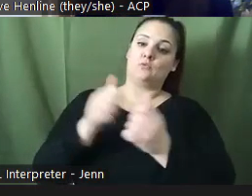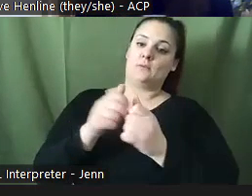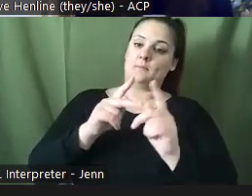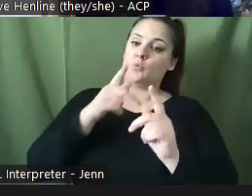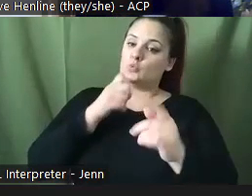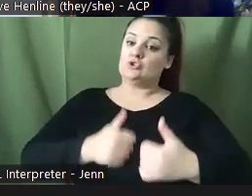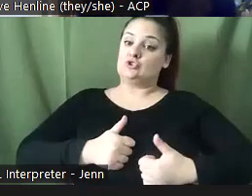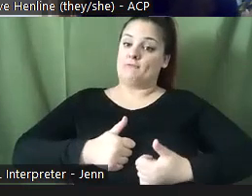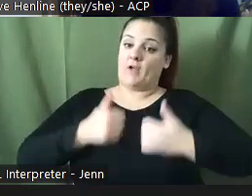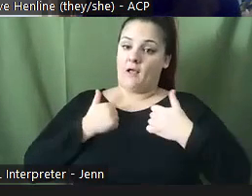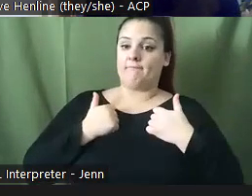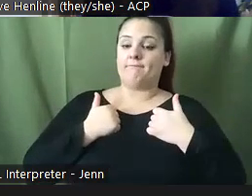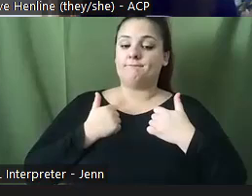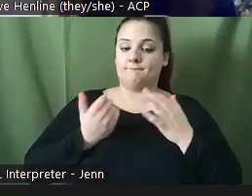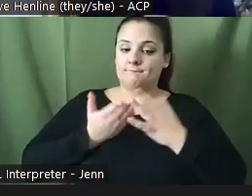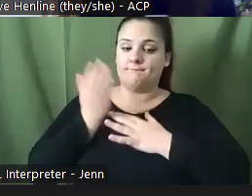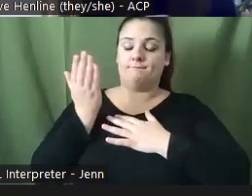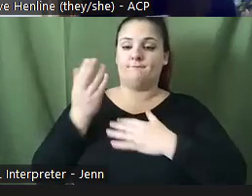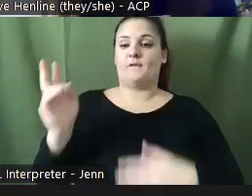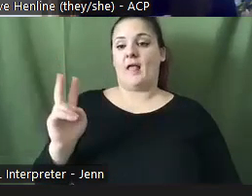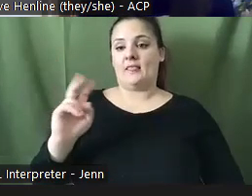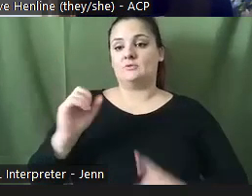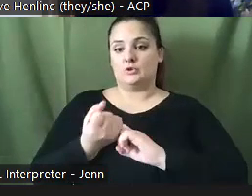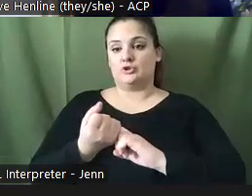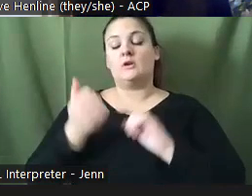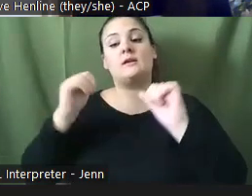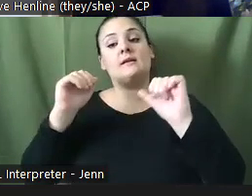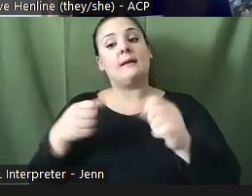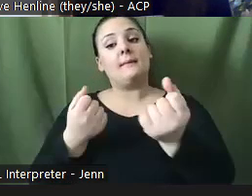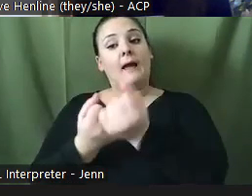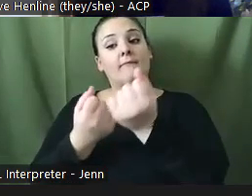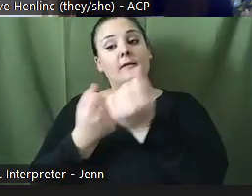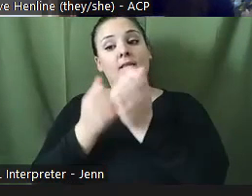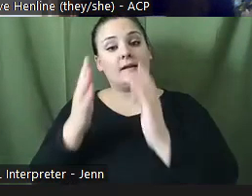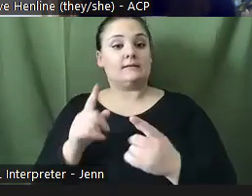They can be advocates, they could be District Attorneys, members of law